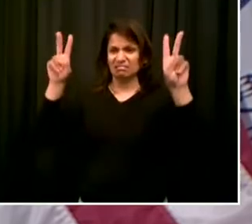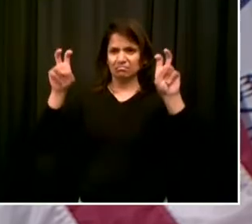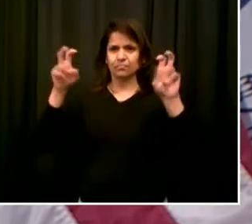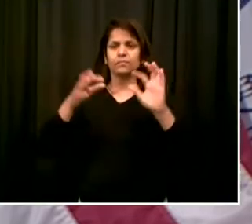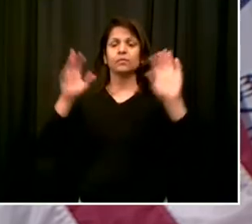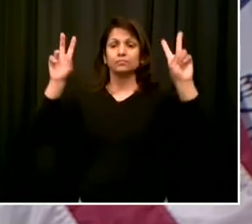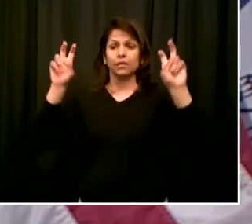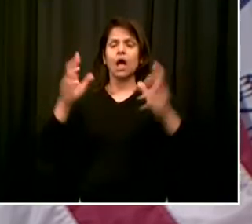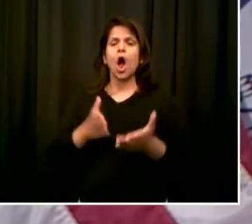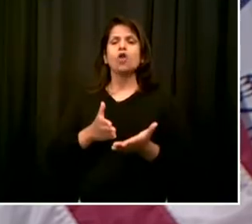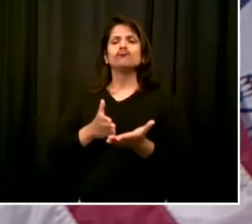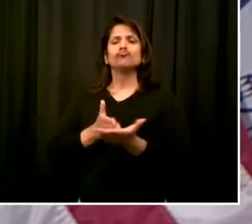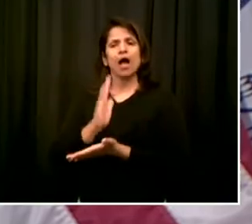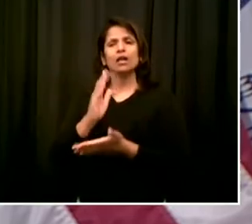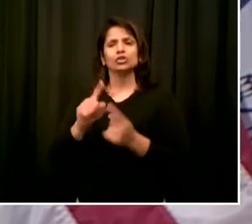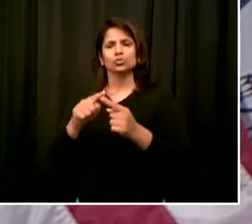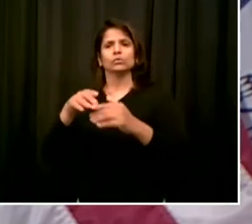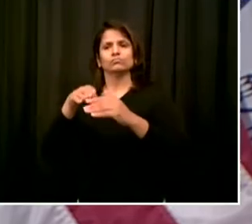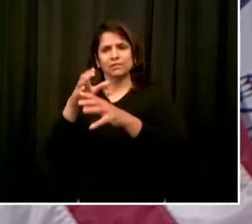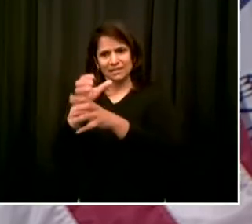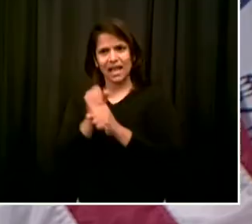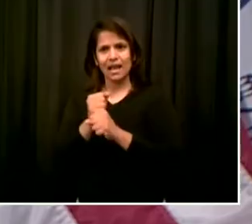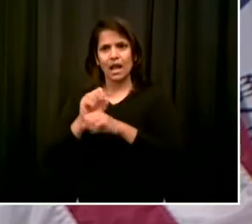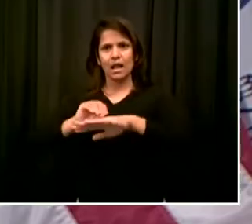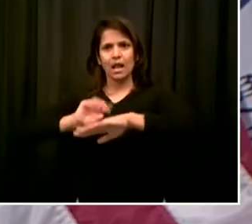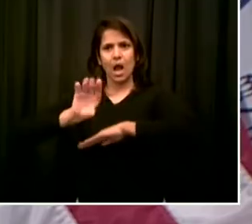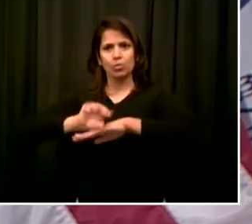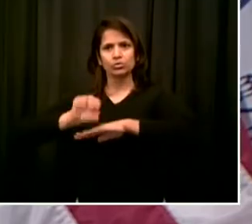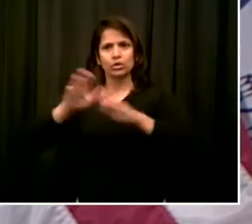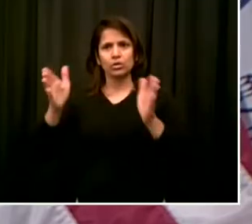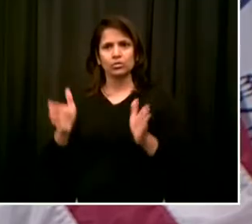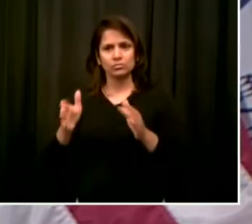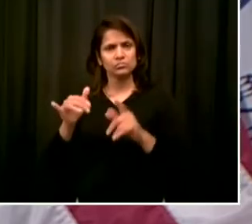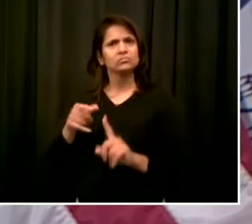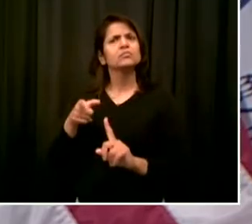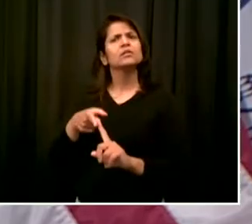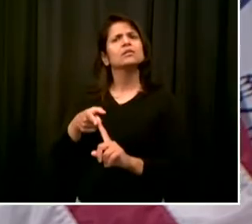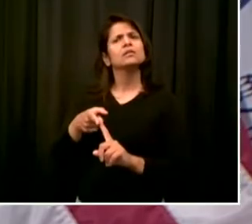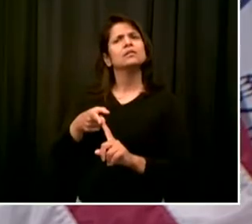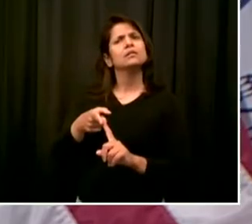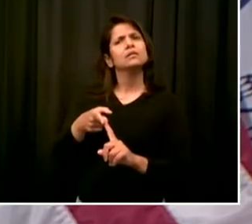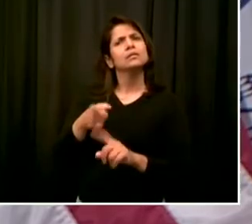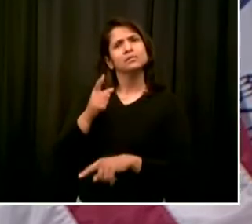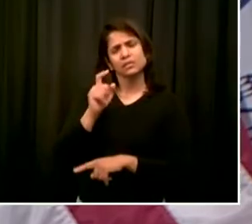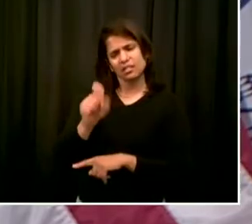LOOK, THIS IS ONE OF THE THINGS THAT WE DID THAT IS SIX